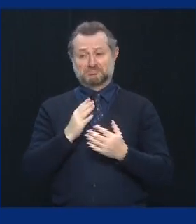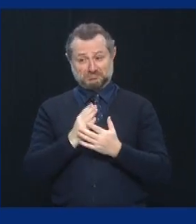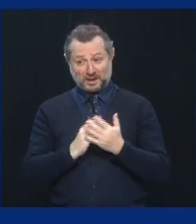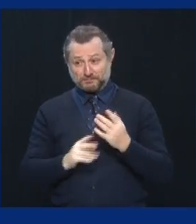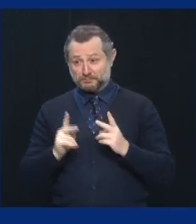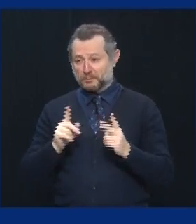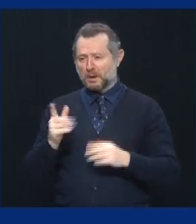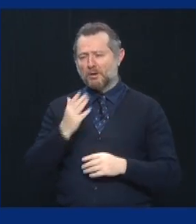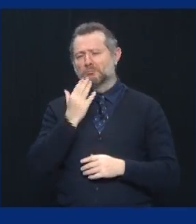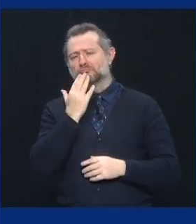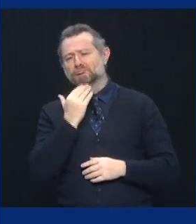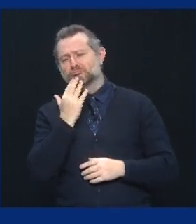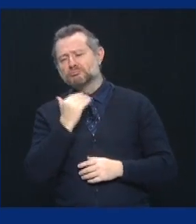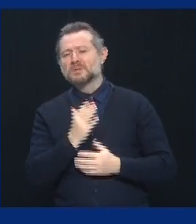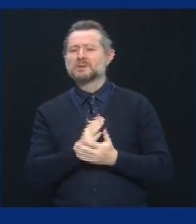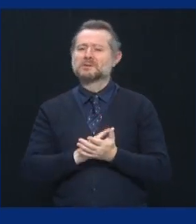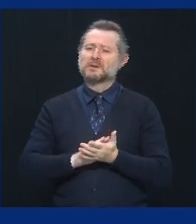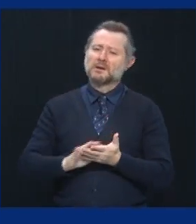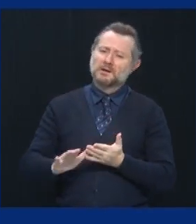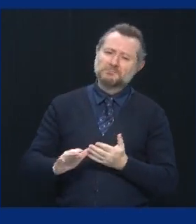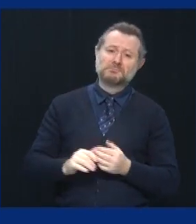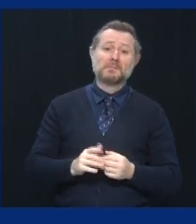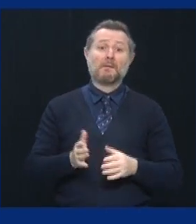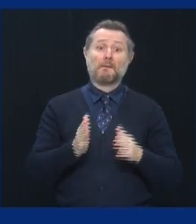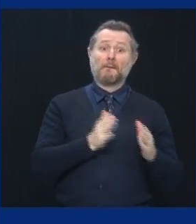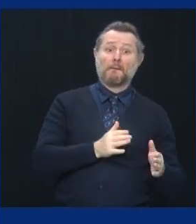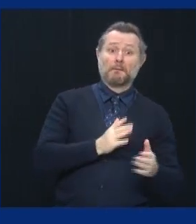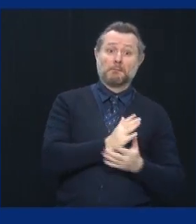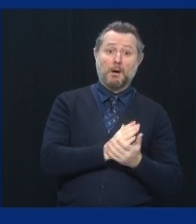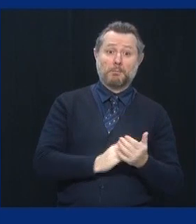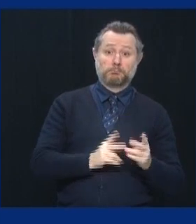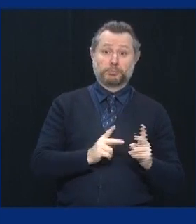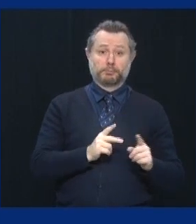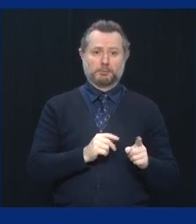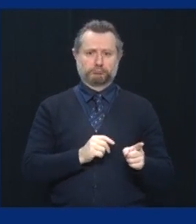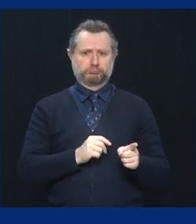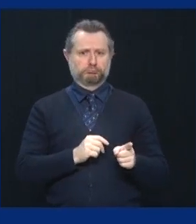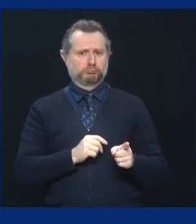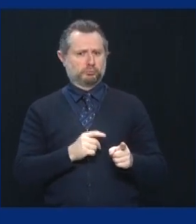HENRY IS A UNIQUE BLEND. YOU HAVE PEOPLE IN LIFE WHO ARE